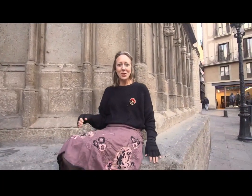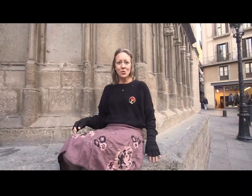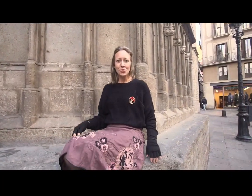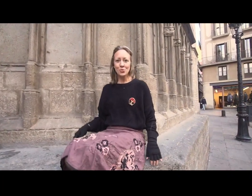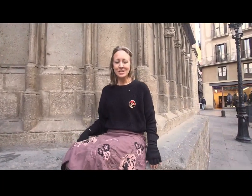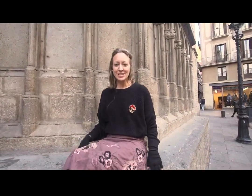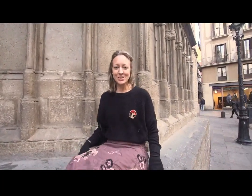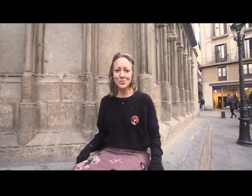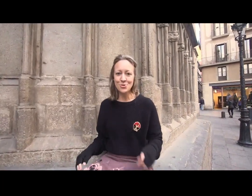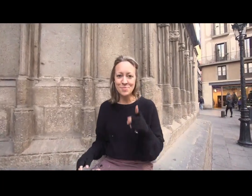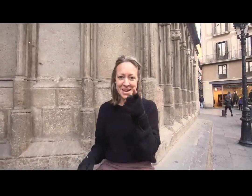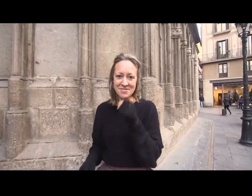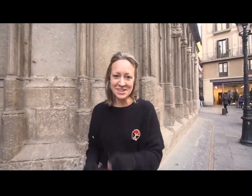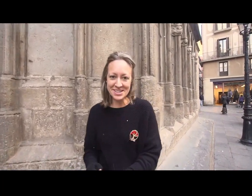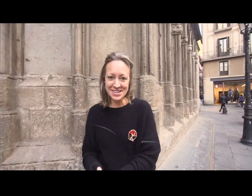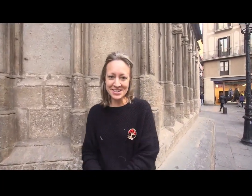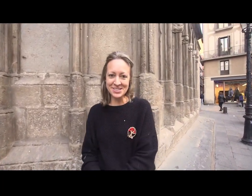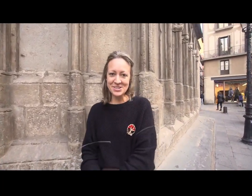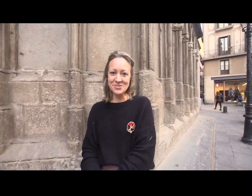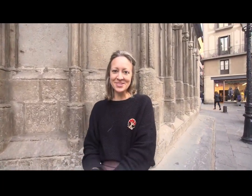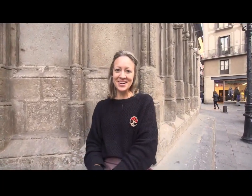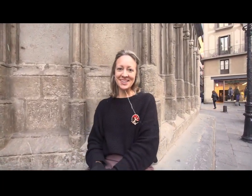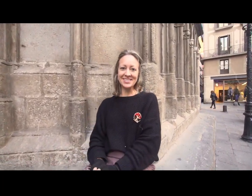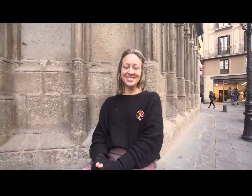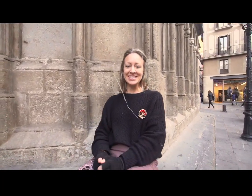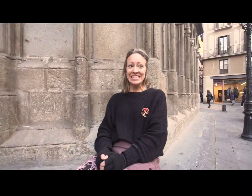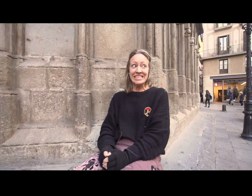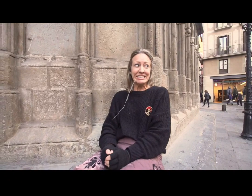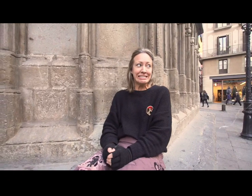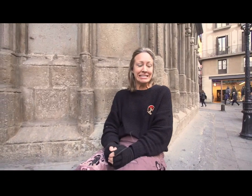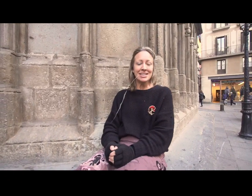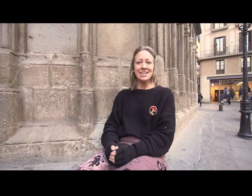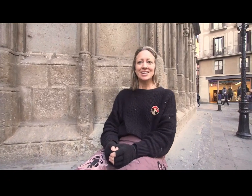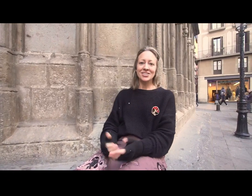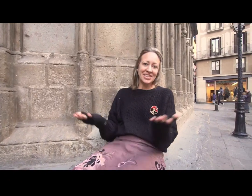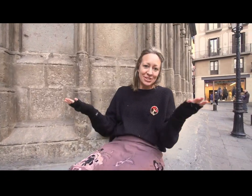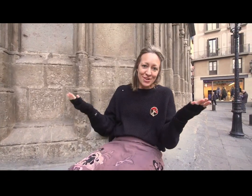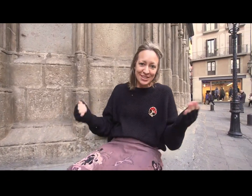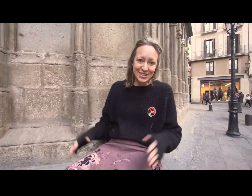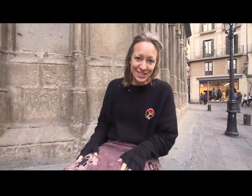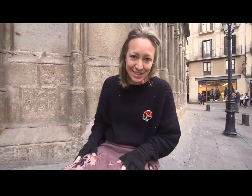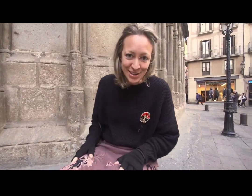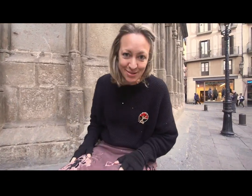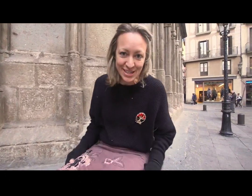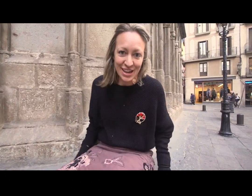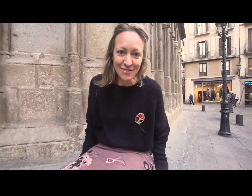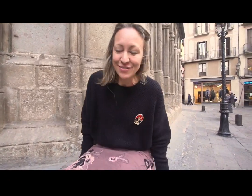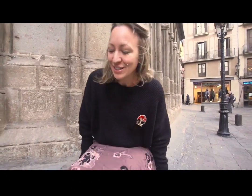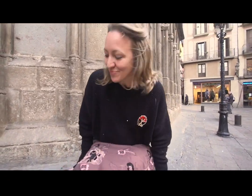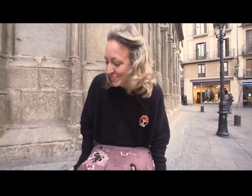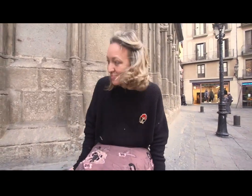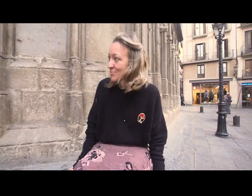Oops, you could be having a little snooze, guys (you need to rest, sometimes, in life!)